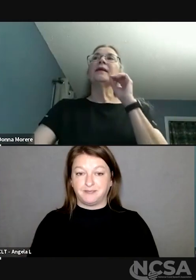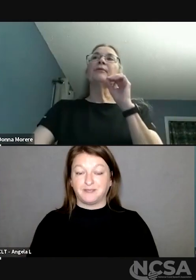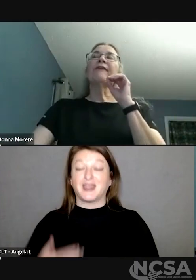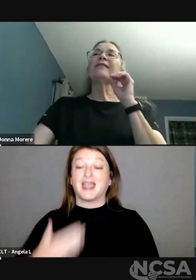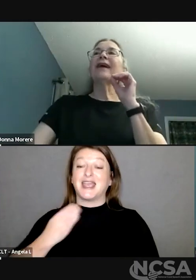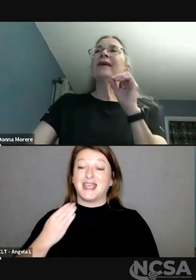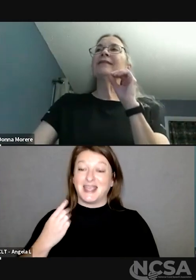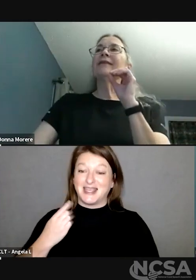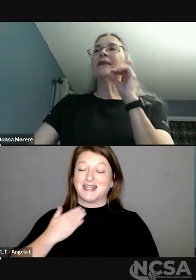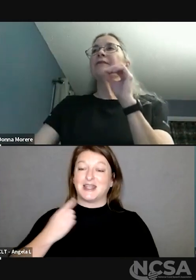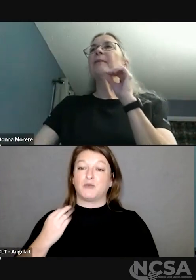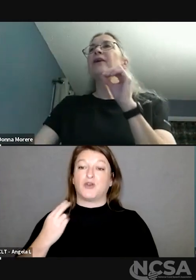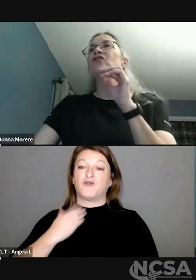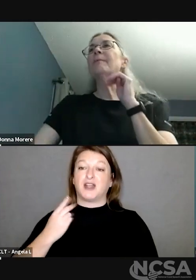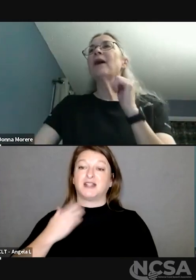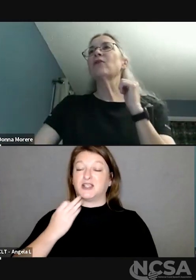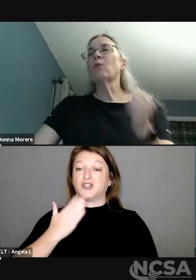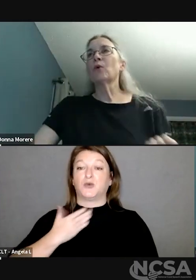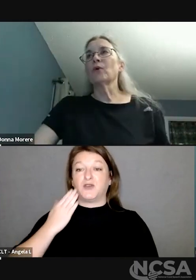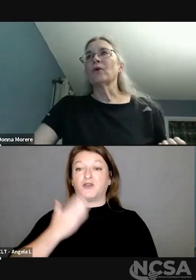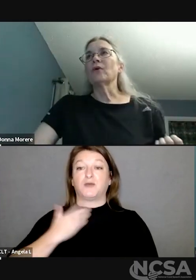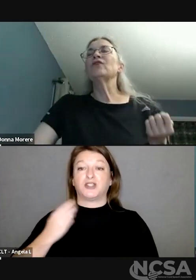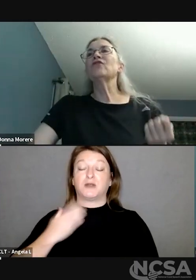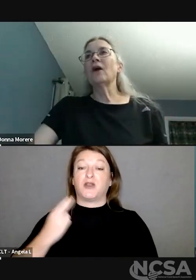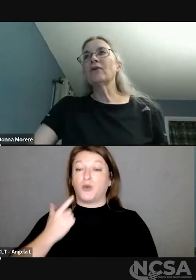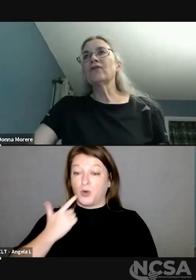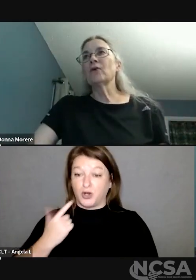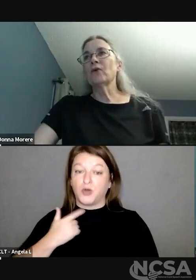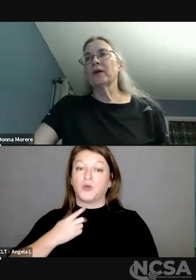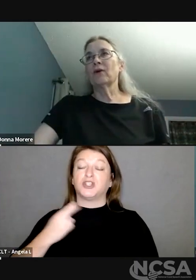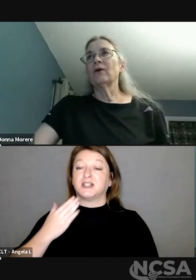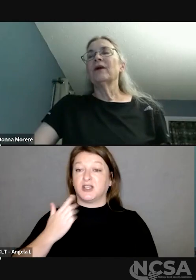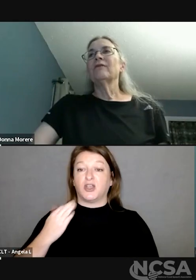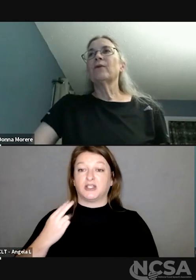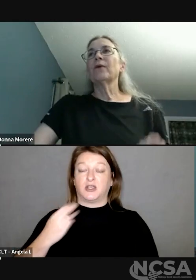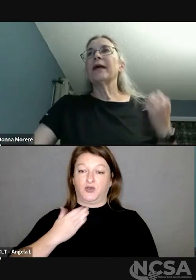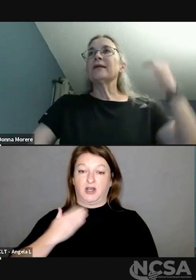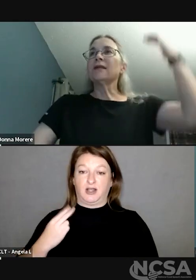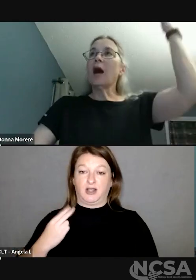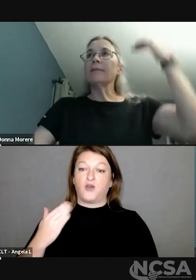And it provides access to information about the world which is also critical for the top